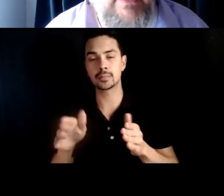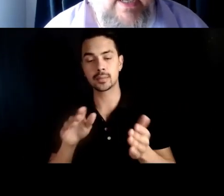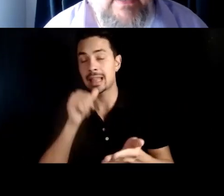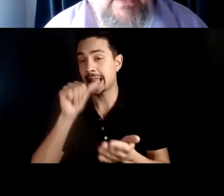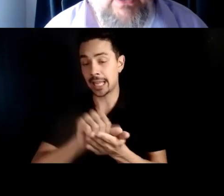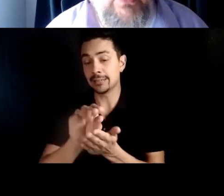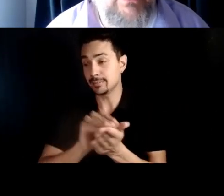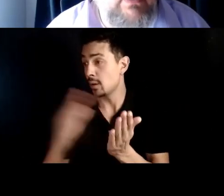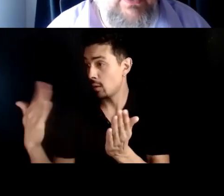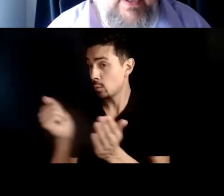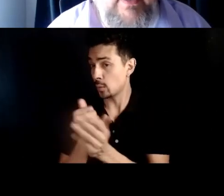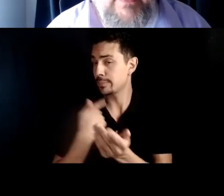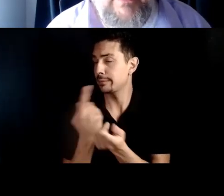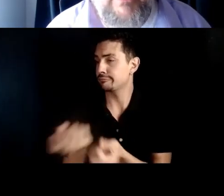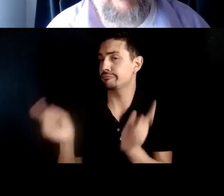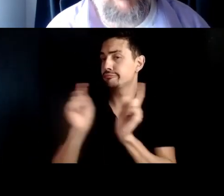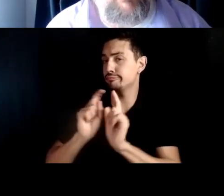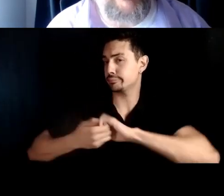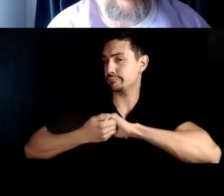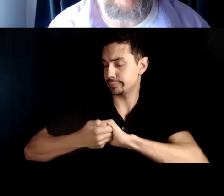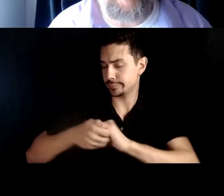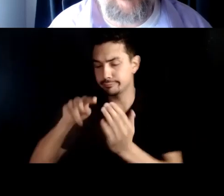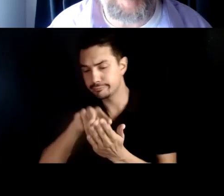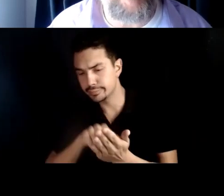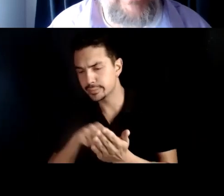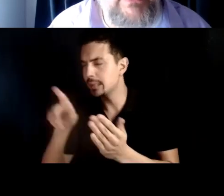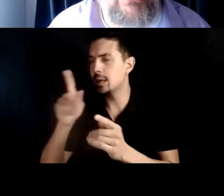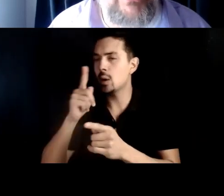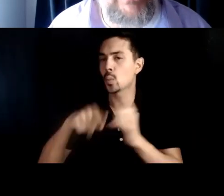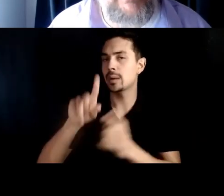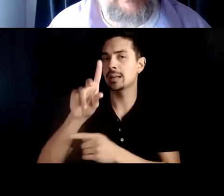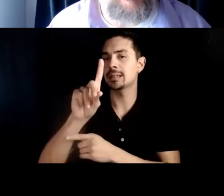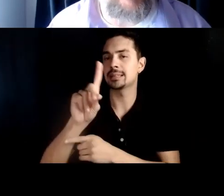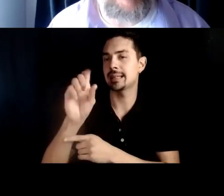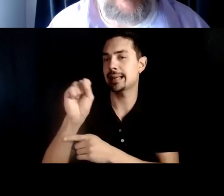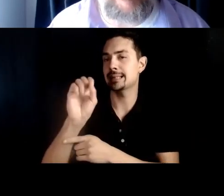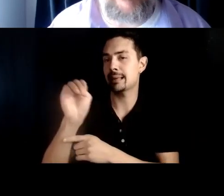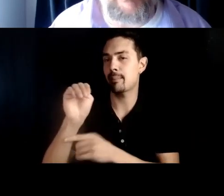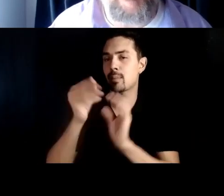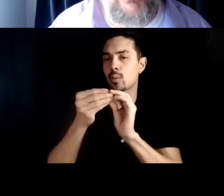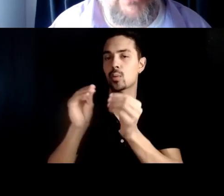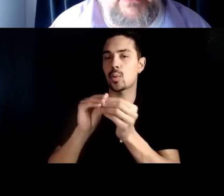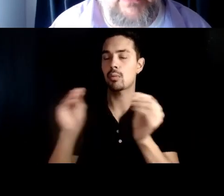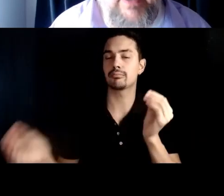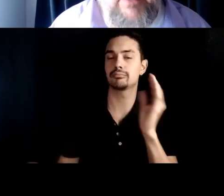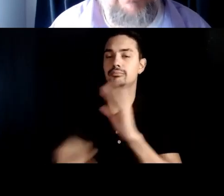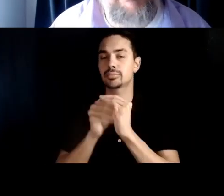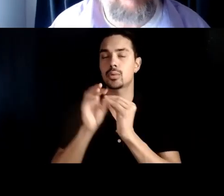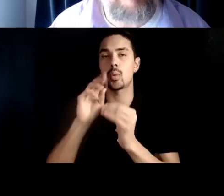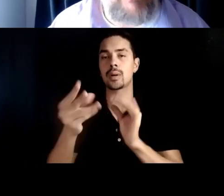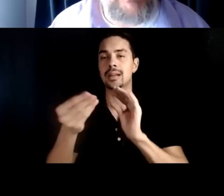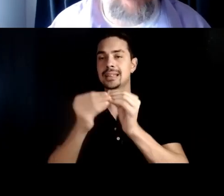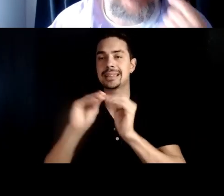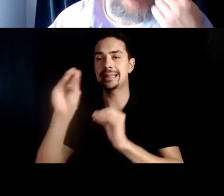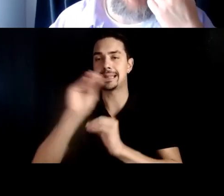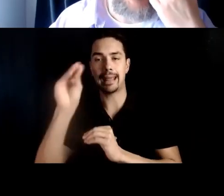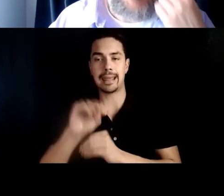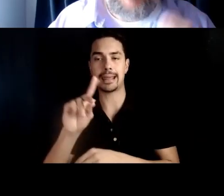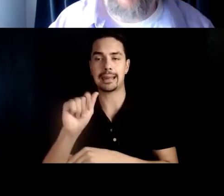what diagnostic codes are included or what kinds of personal history or data are included in the letter? So for example,